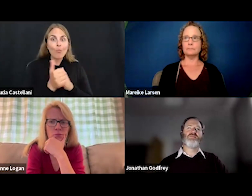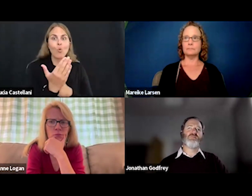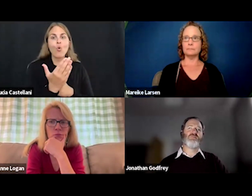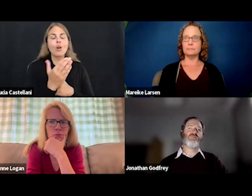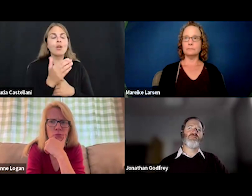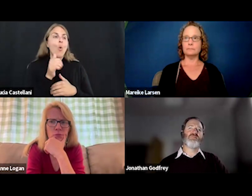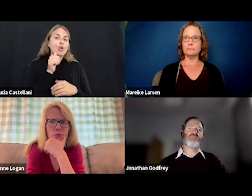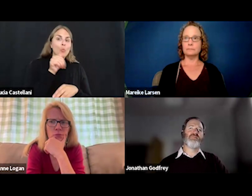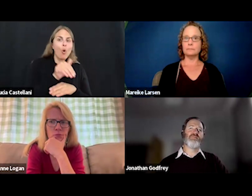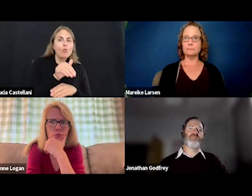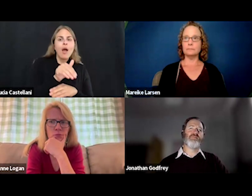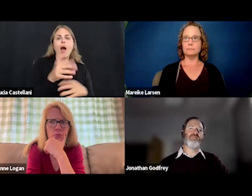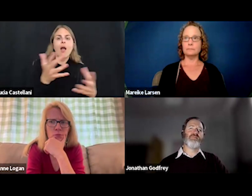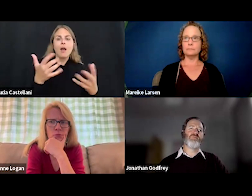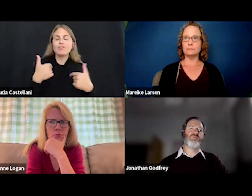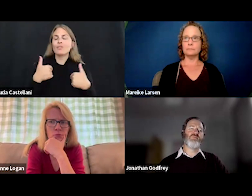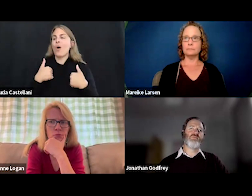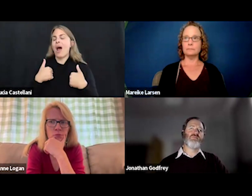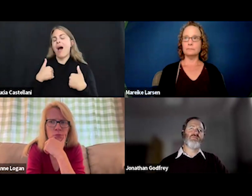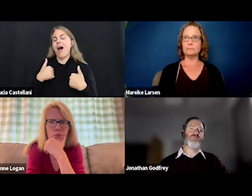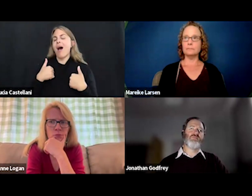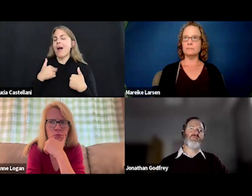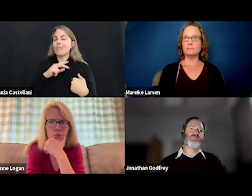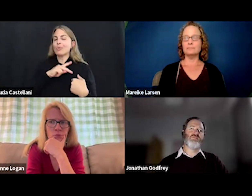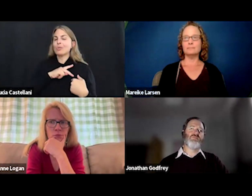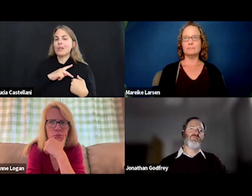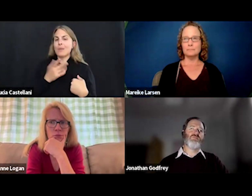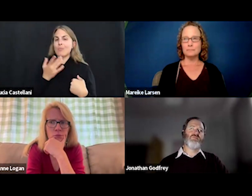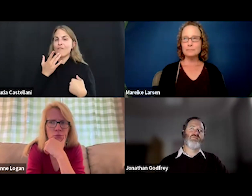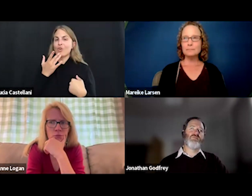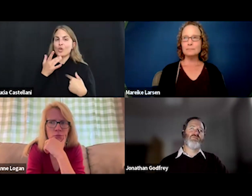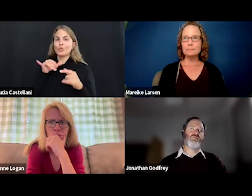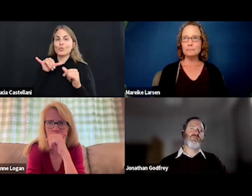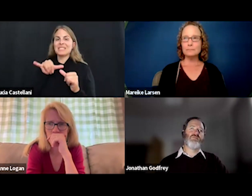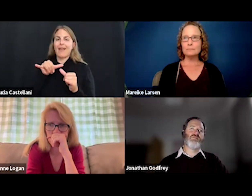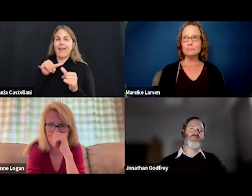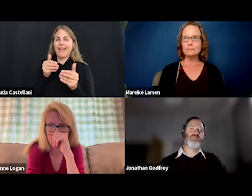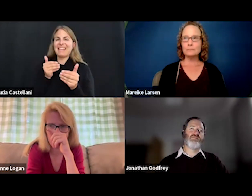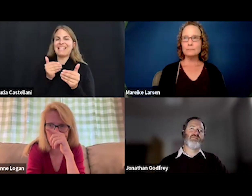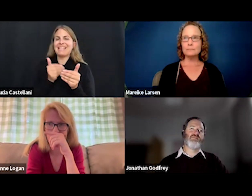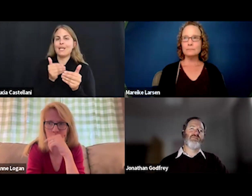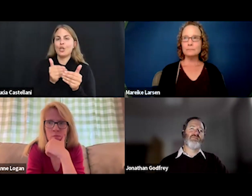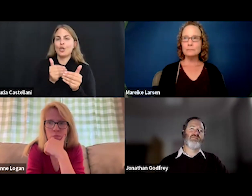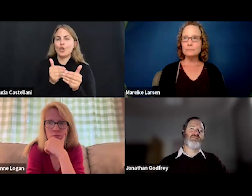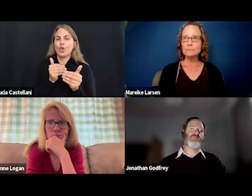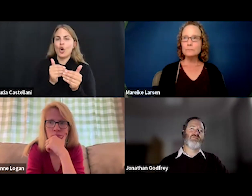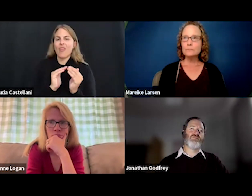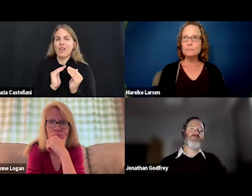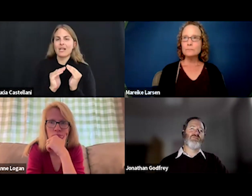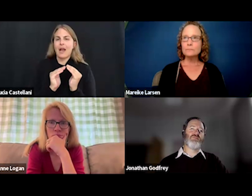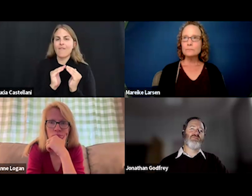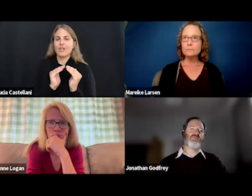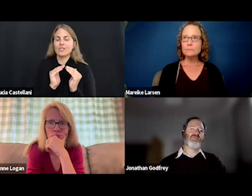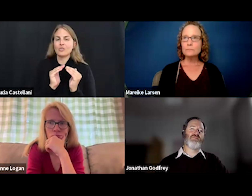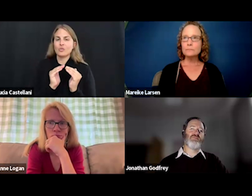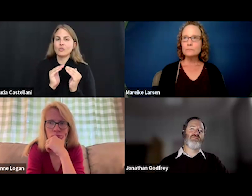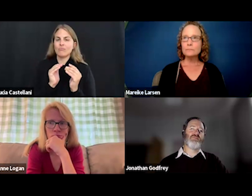So I personally always prefer to stay closer to the conference venue or in the conference hotel